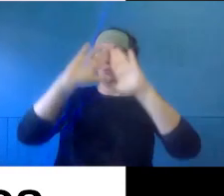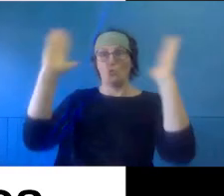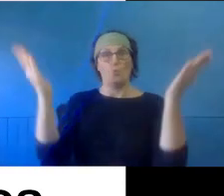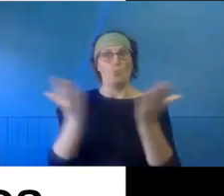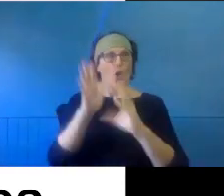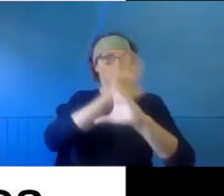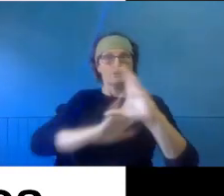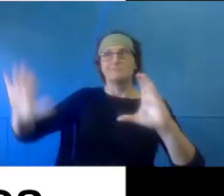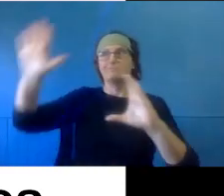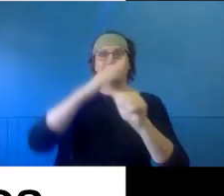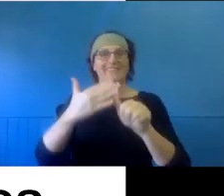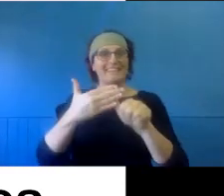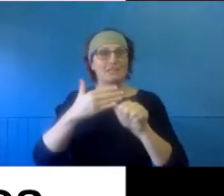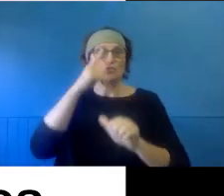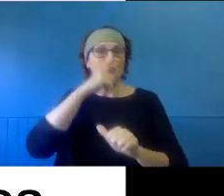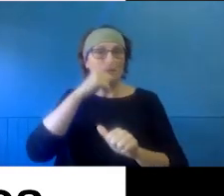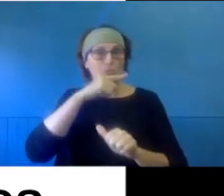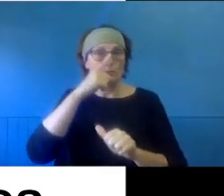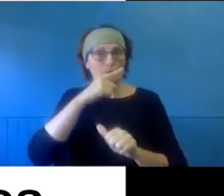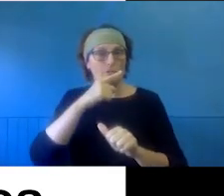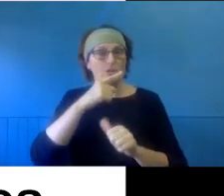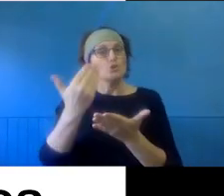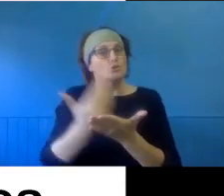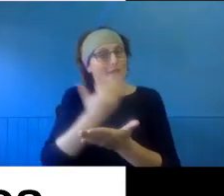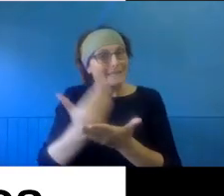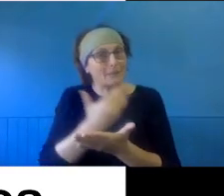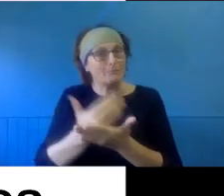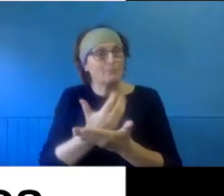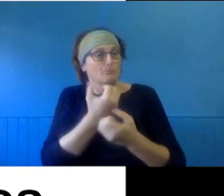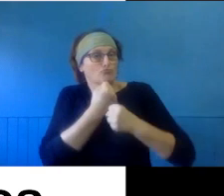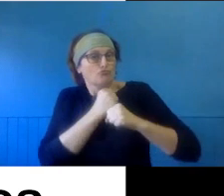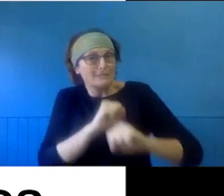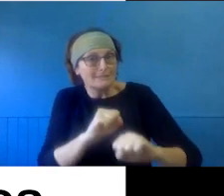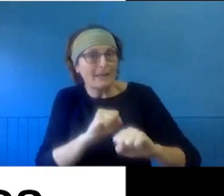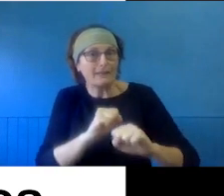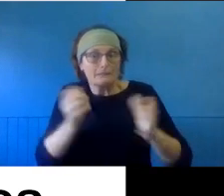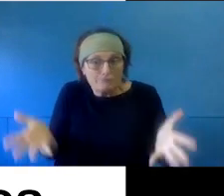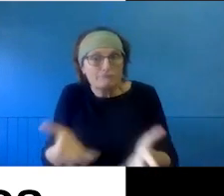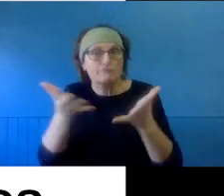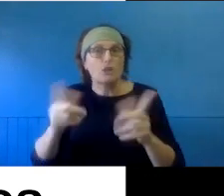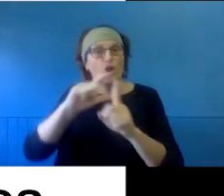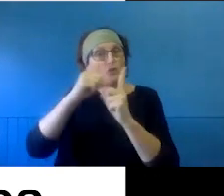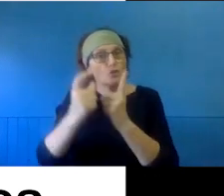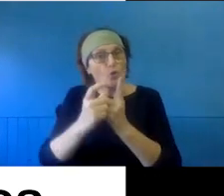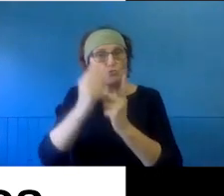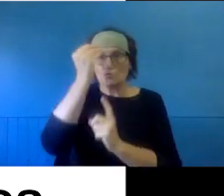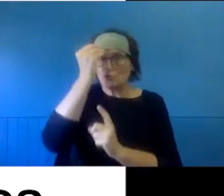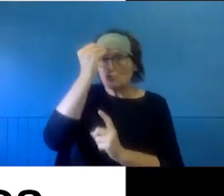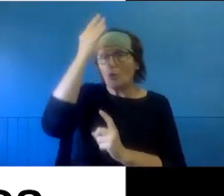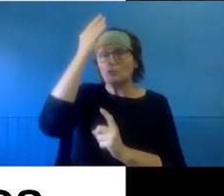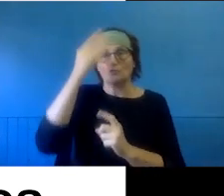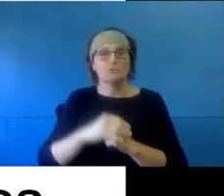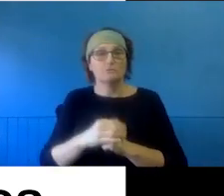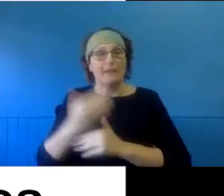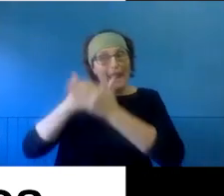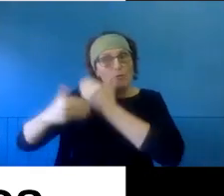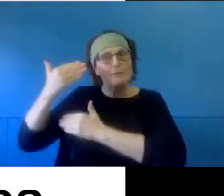maintain, control, protect and twop their cultural heritage. It says,